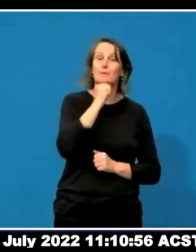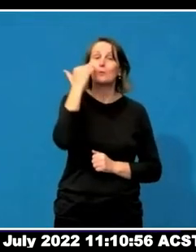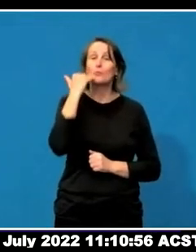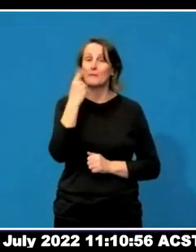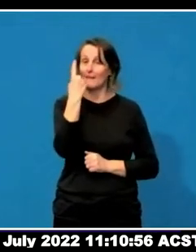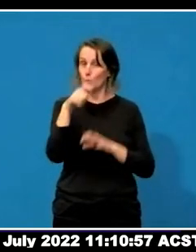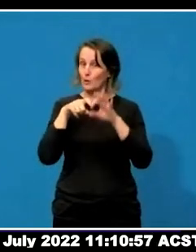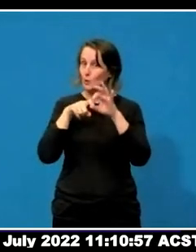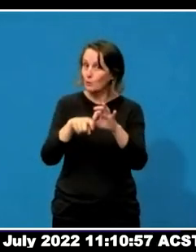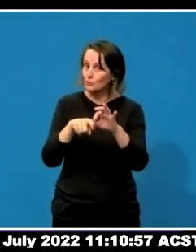NDIS effective?"